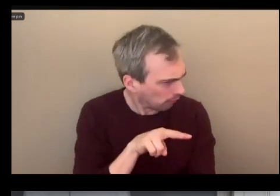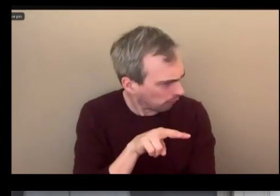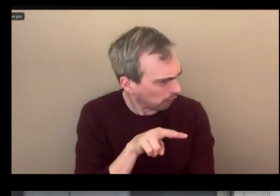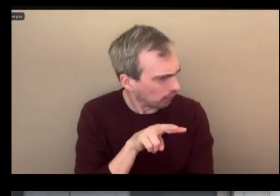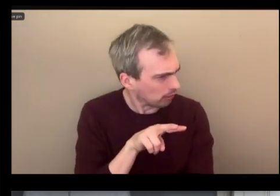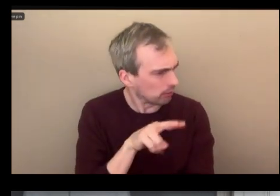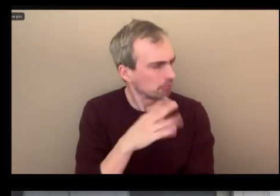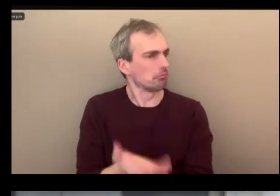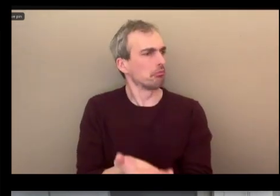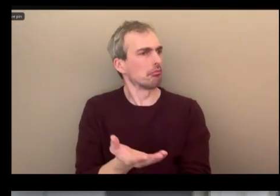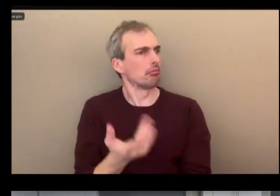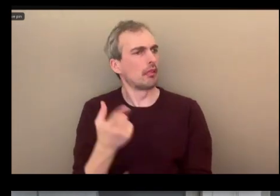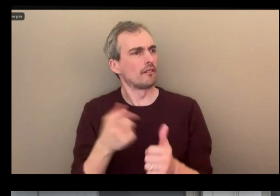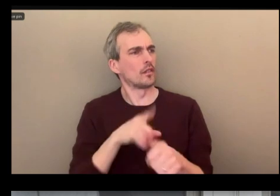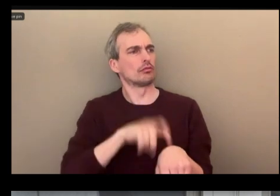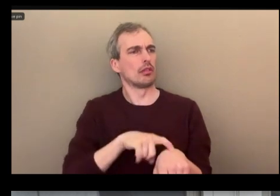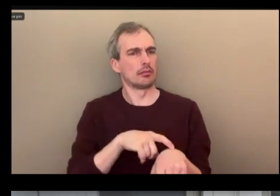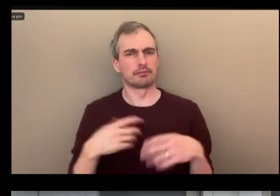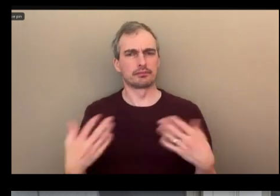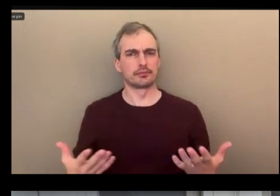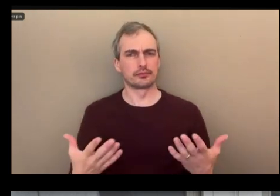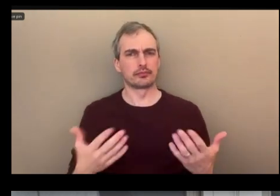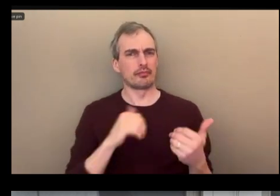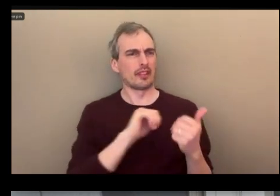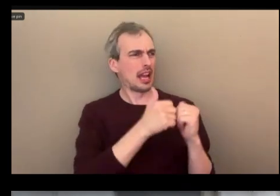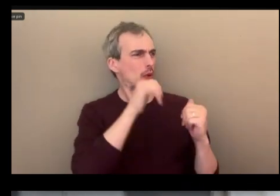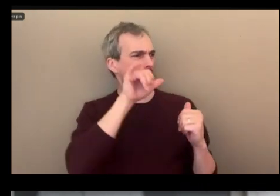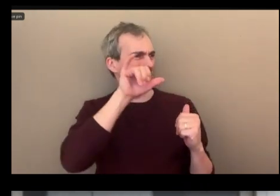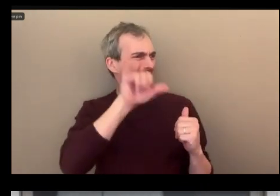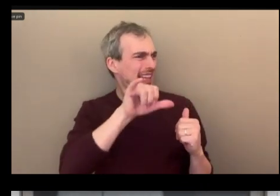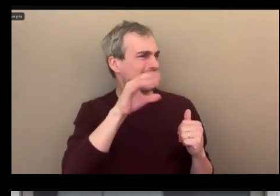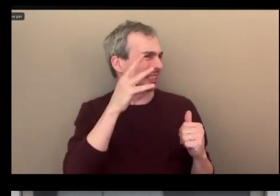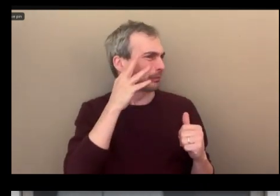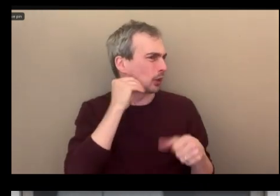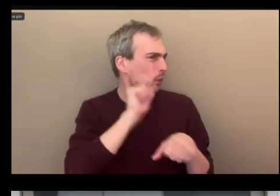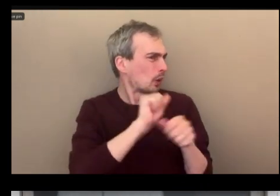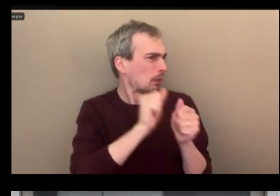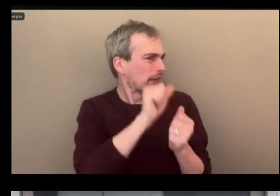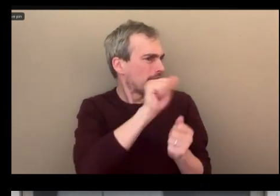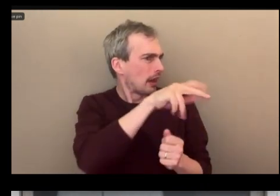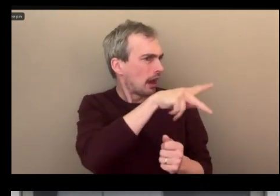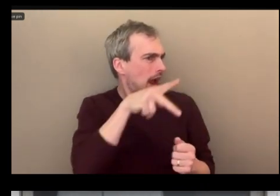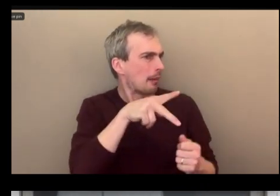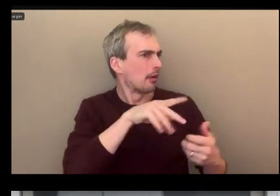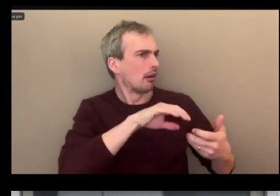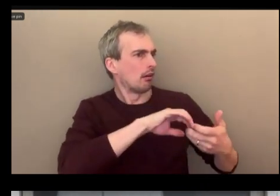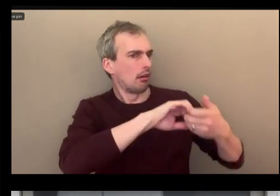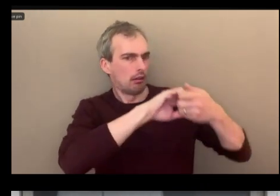Again, how do we take those things and pull it all together to talk about the overall experience for people with disabilities?